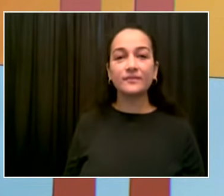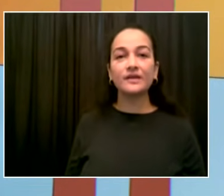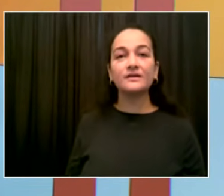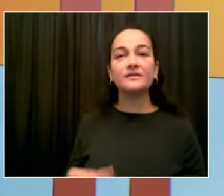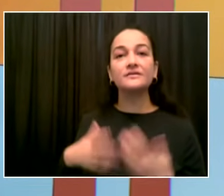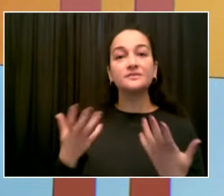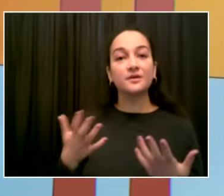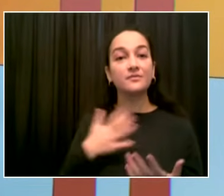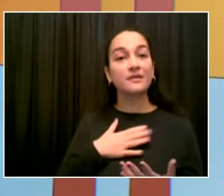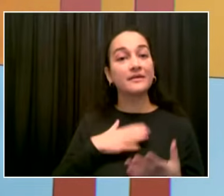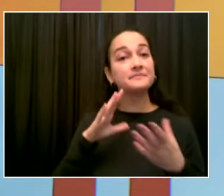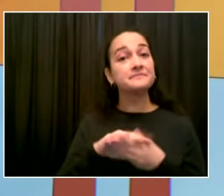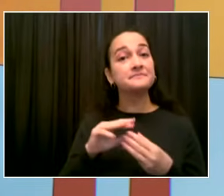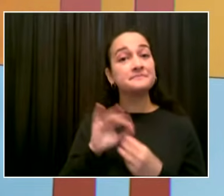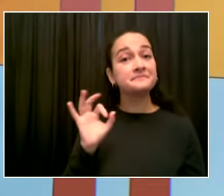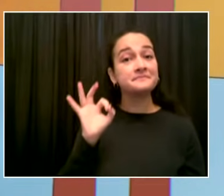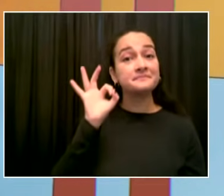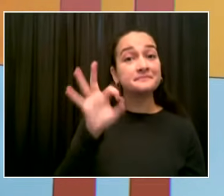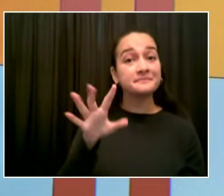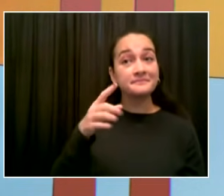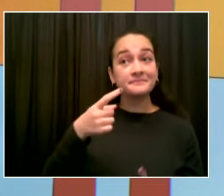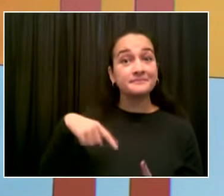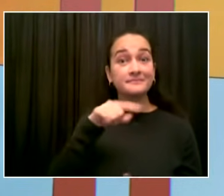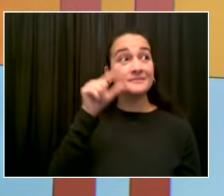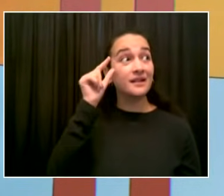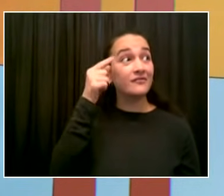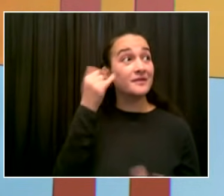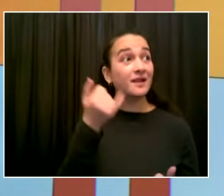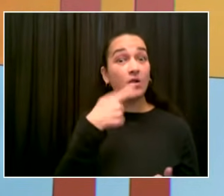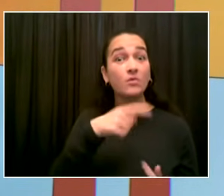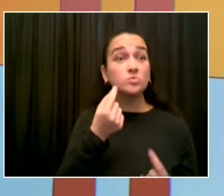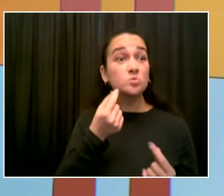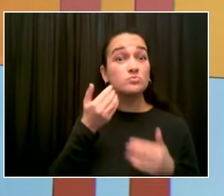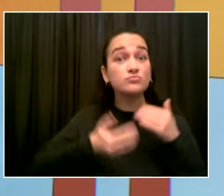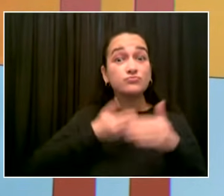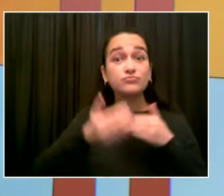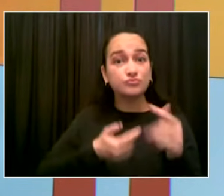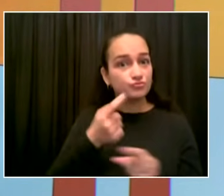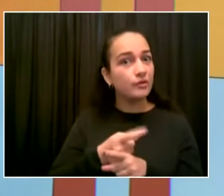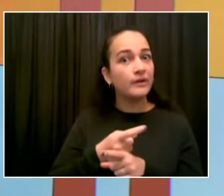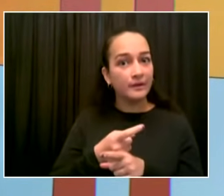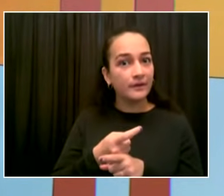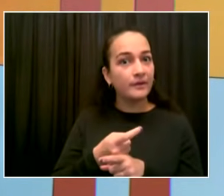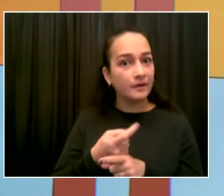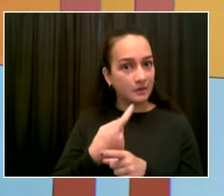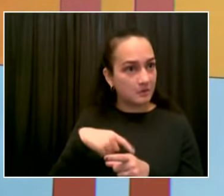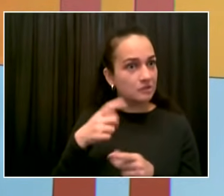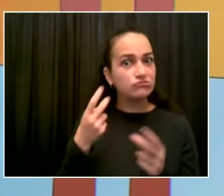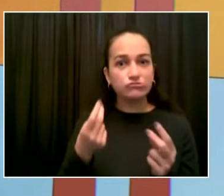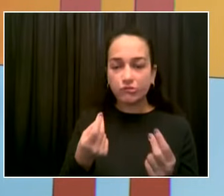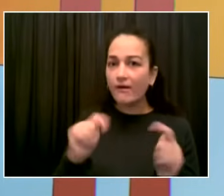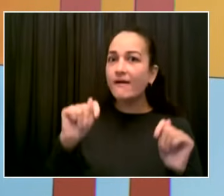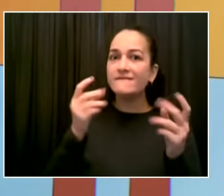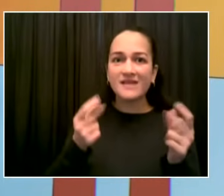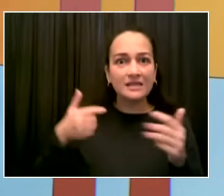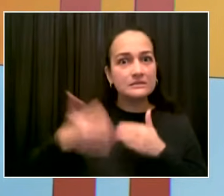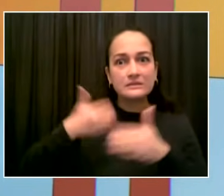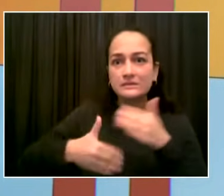PROGRESS HERE. MY MESSAGE TO EVERYONE IN THE CITY GOVERNMENT IS GREAT, 'WERE MAKING PROGRESS, WE'RE PROVING IT COULD BE DONE.